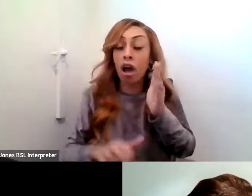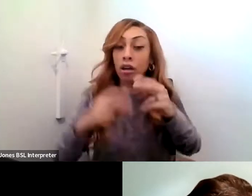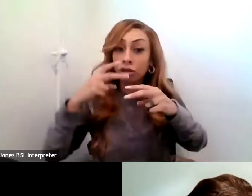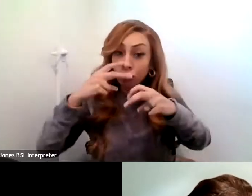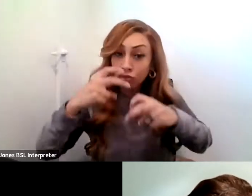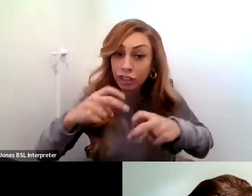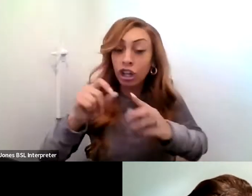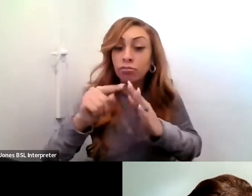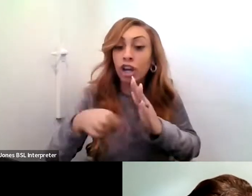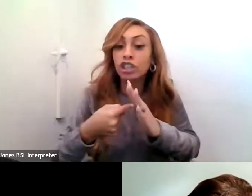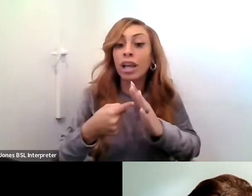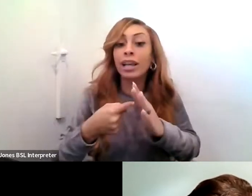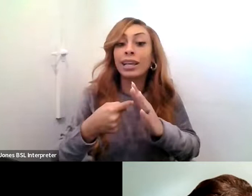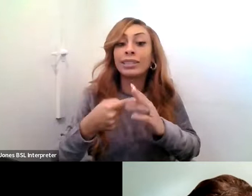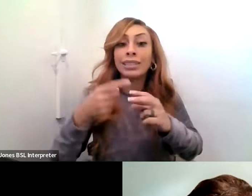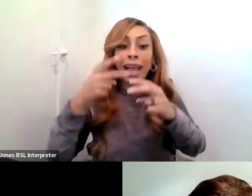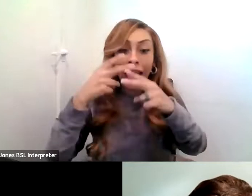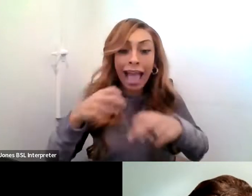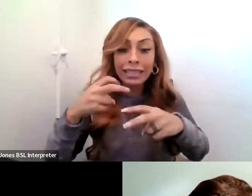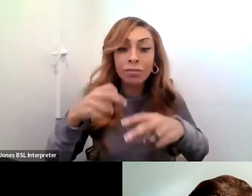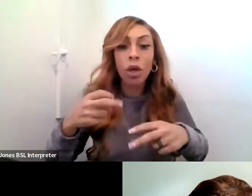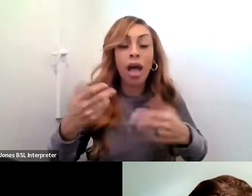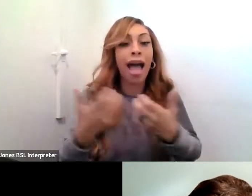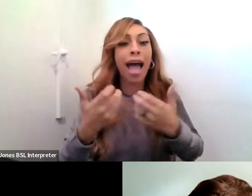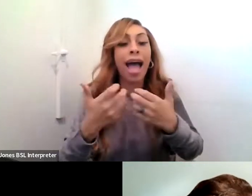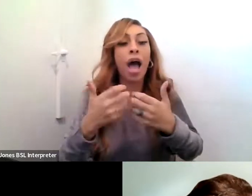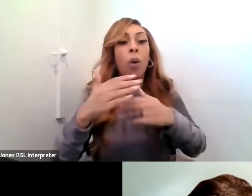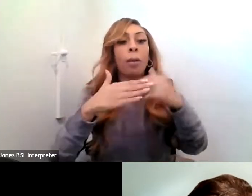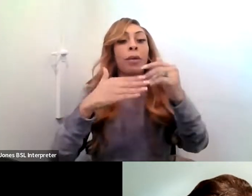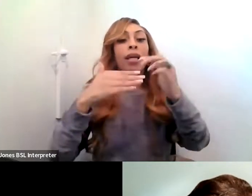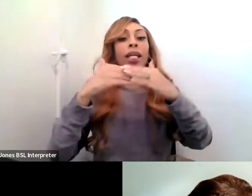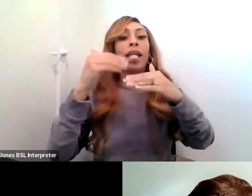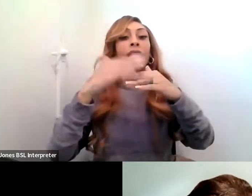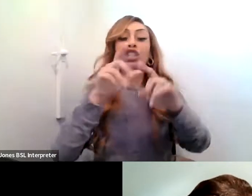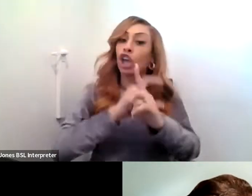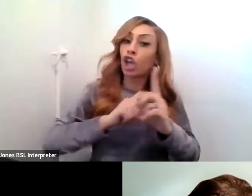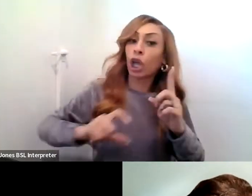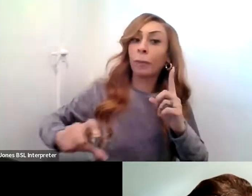exploring how we can build, I guess, a community of expectations